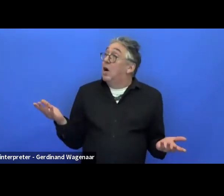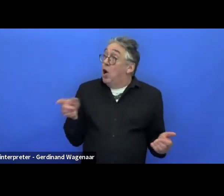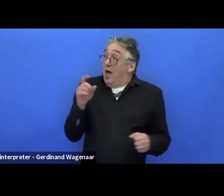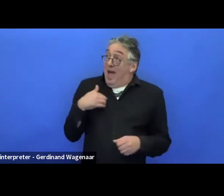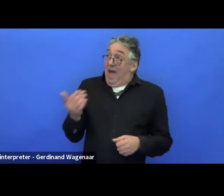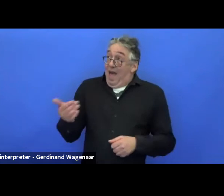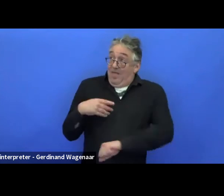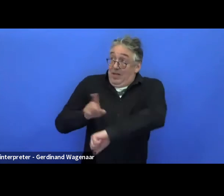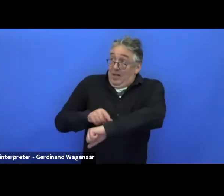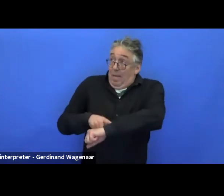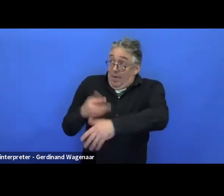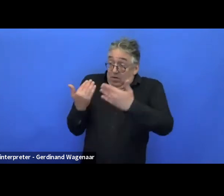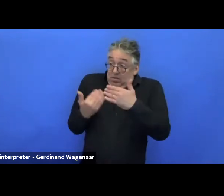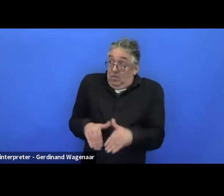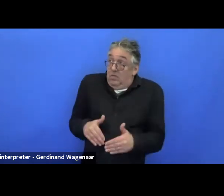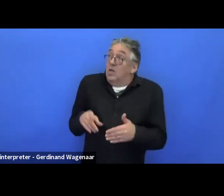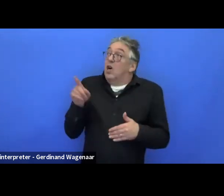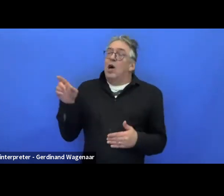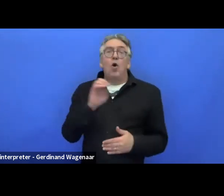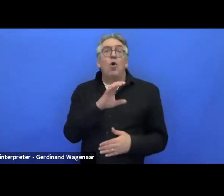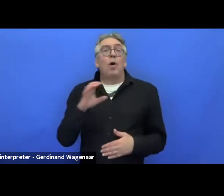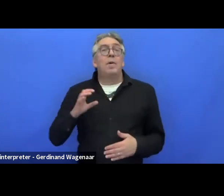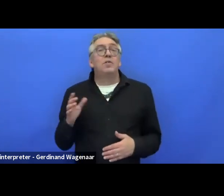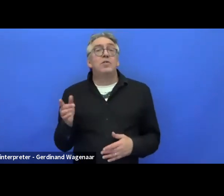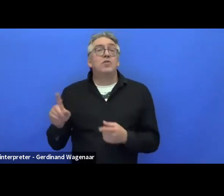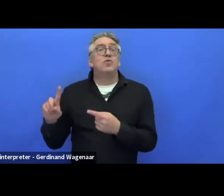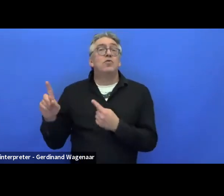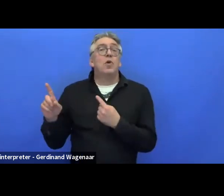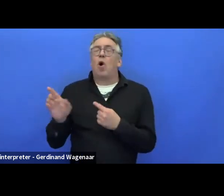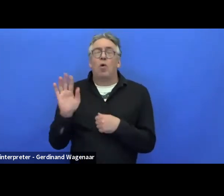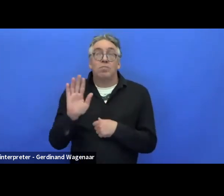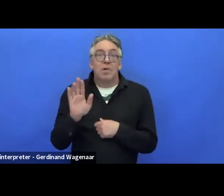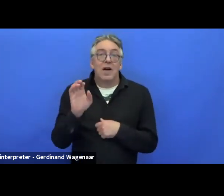and it was regrettable that the EPSO was not able